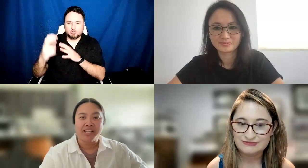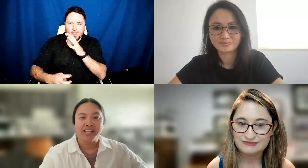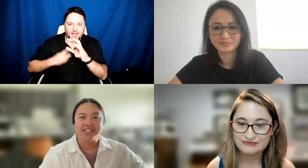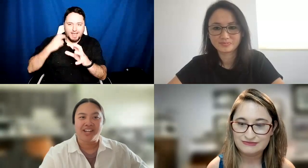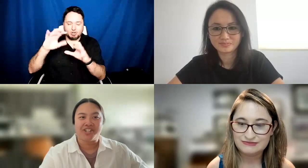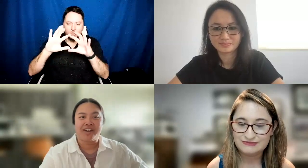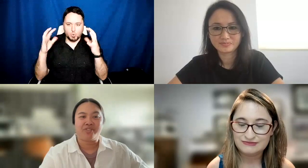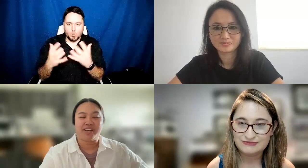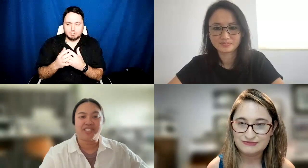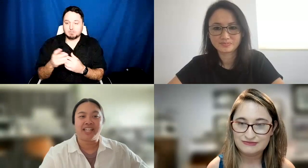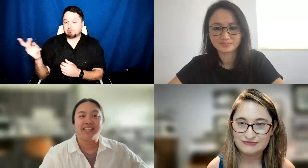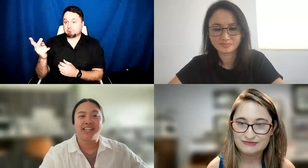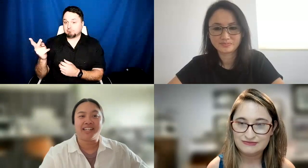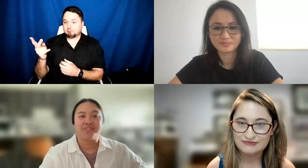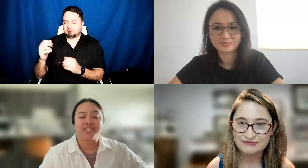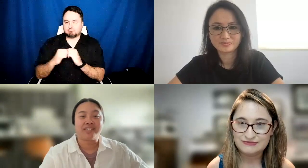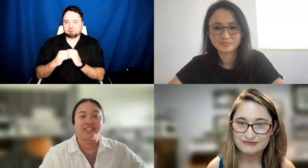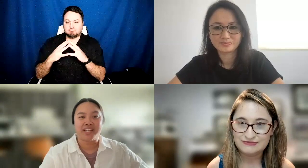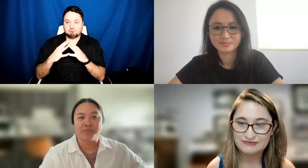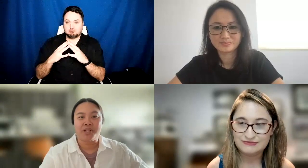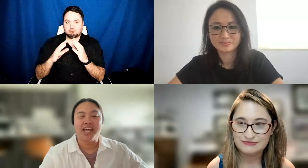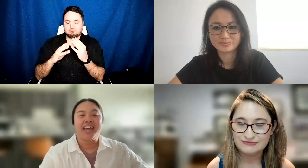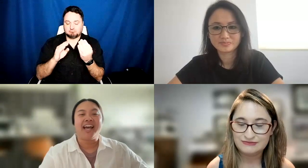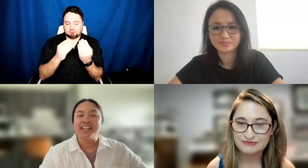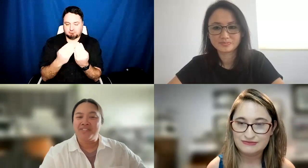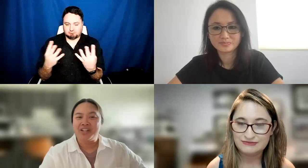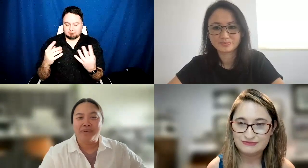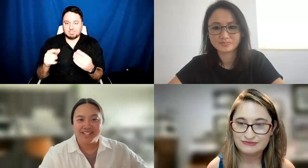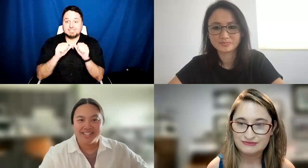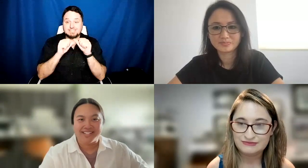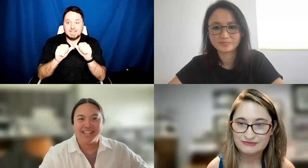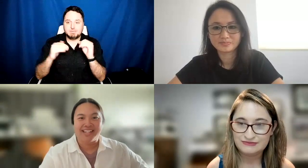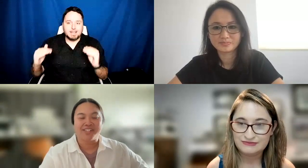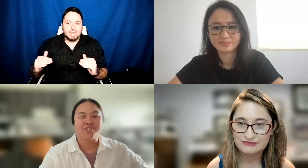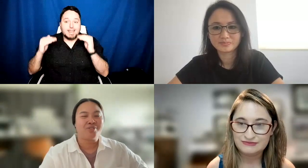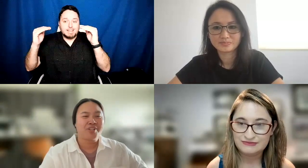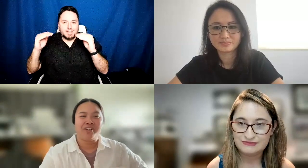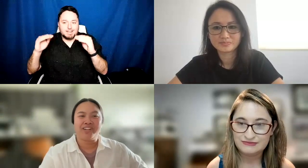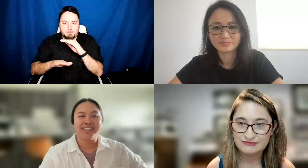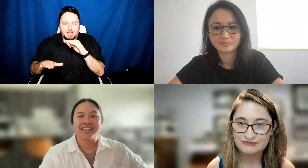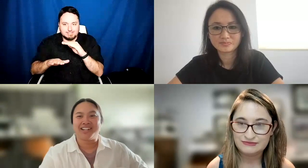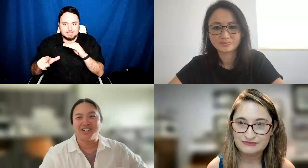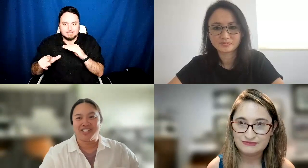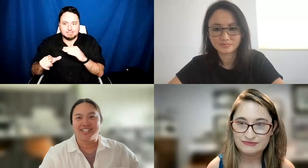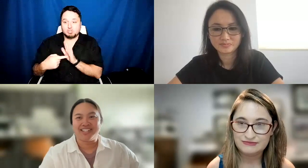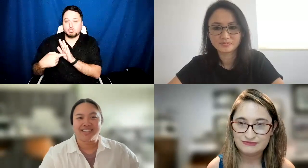Melody and Taysia have crafted a line of sustainable elevated basics that exude confidence and consciousness.